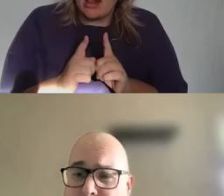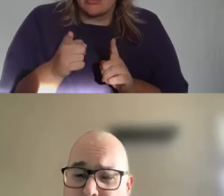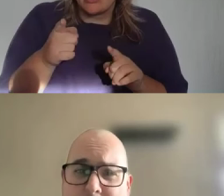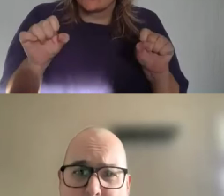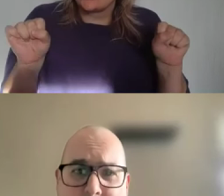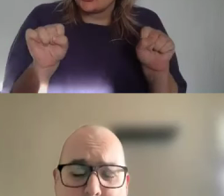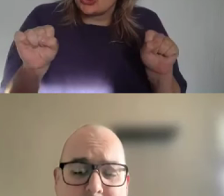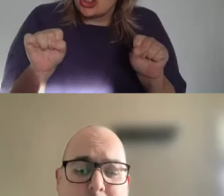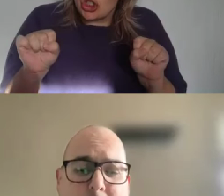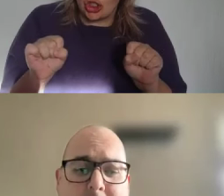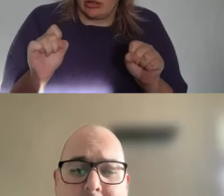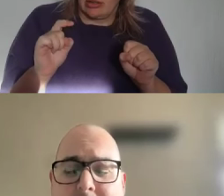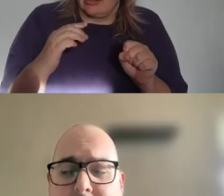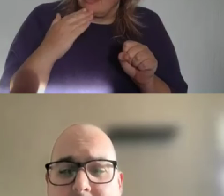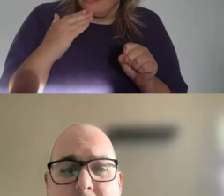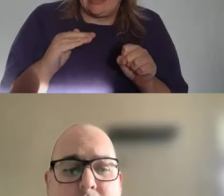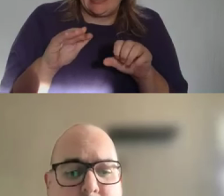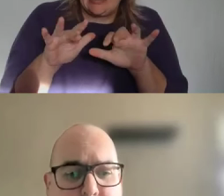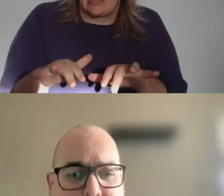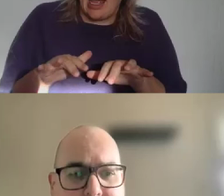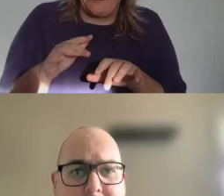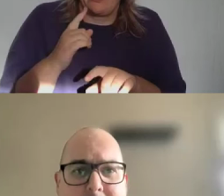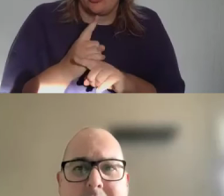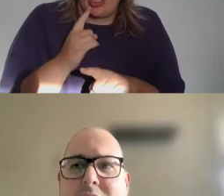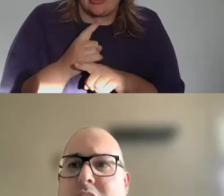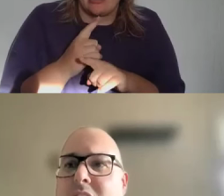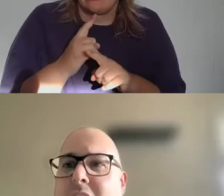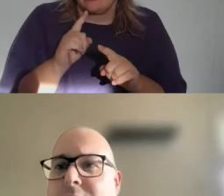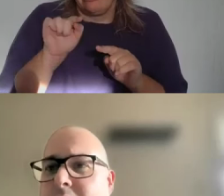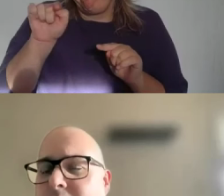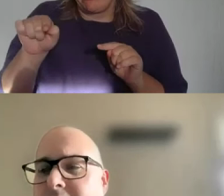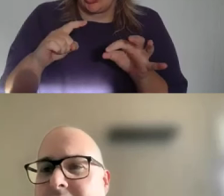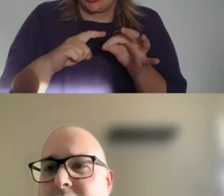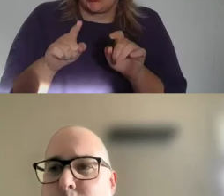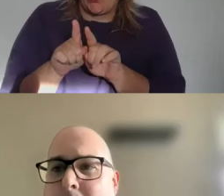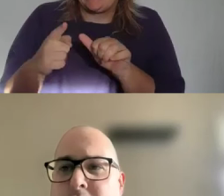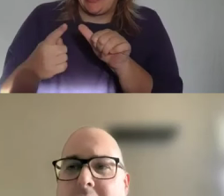and you do have a burning question, pop it in the Q&A section. I have noticed it's in the web chat.